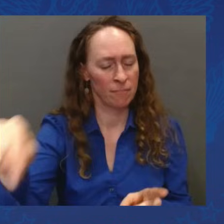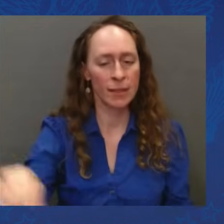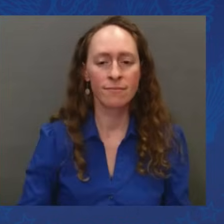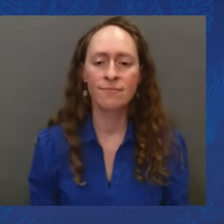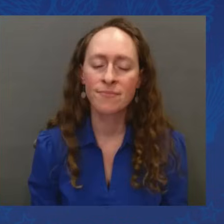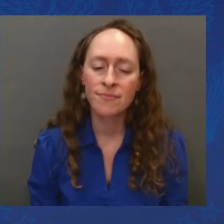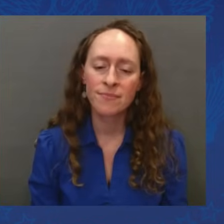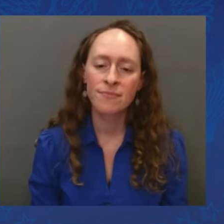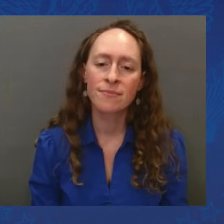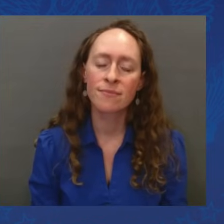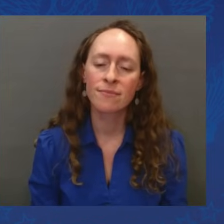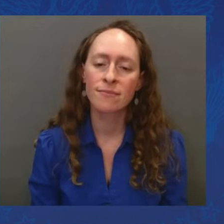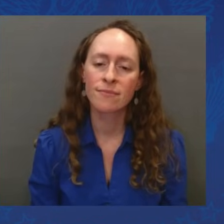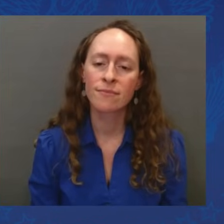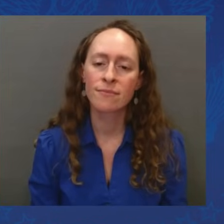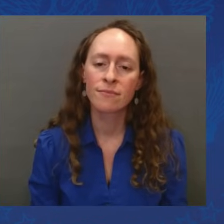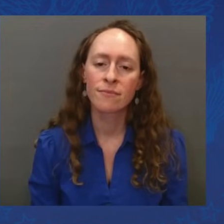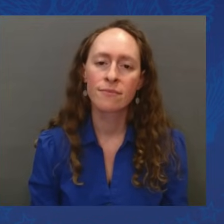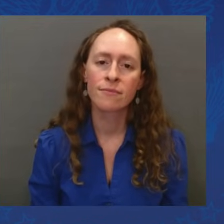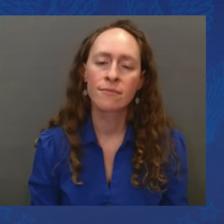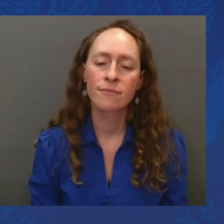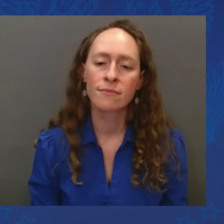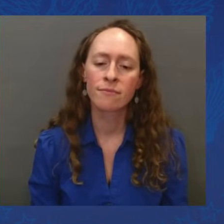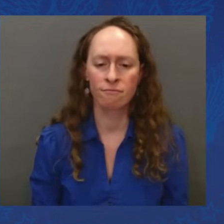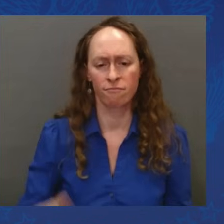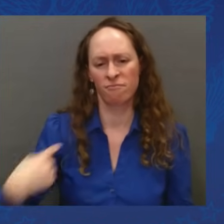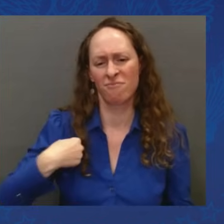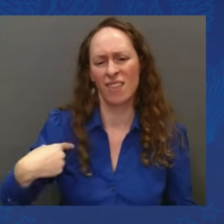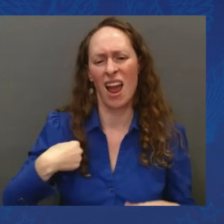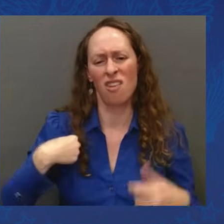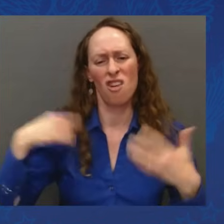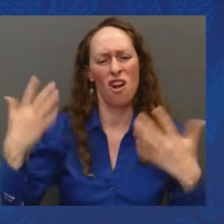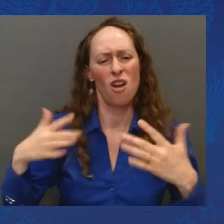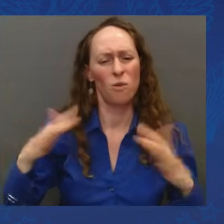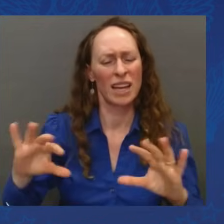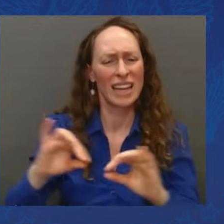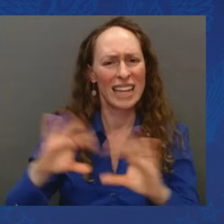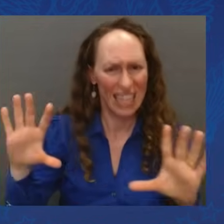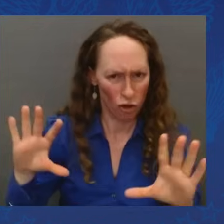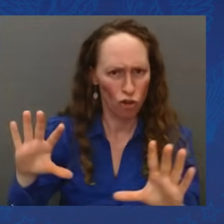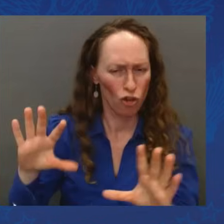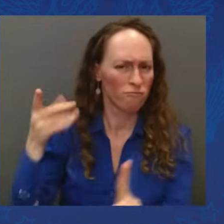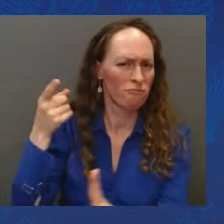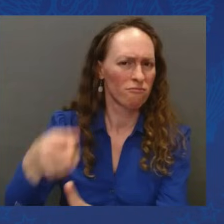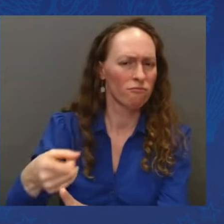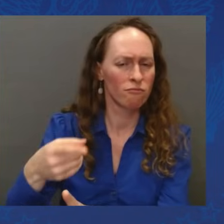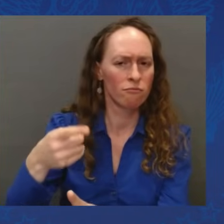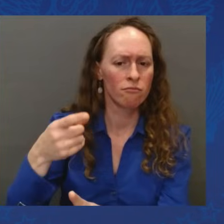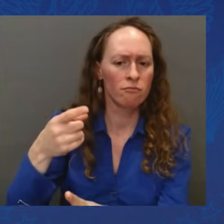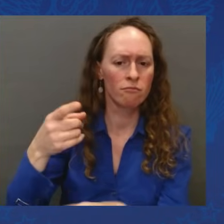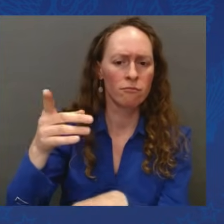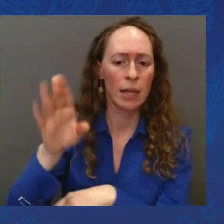and to Bibi and to his War Cabinet that I think the only ultimate answer here is a two-state solution that's real.